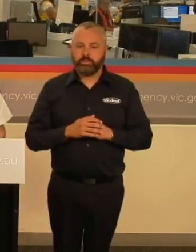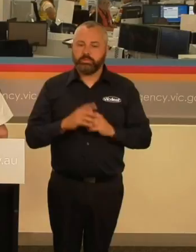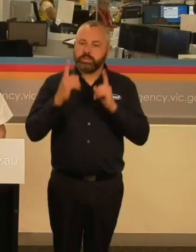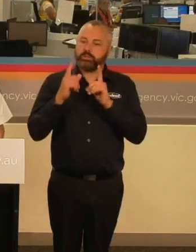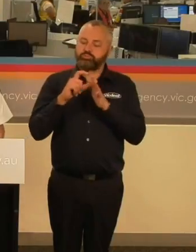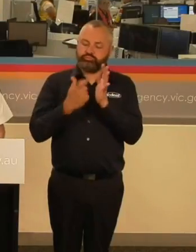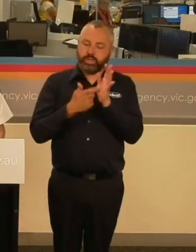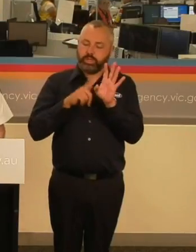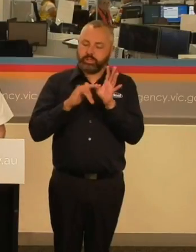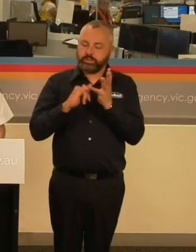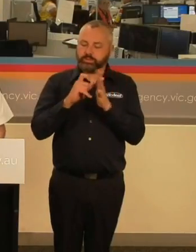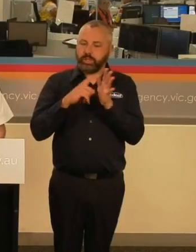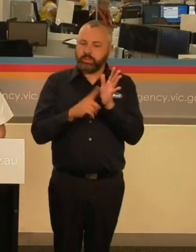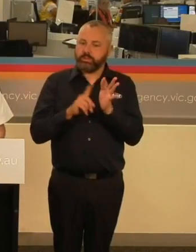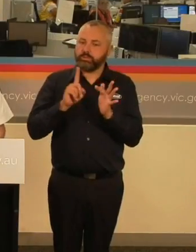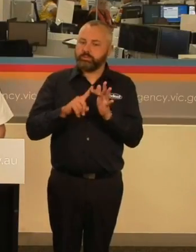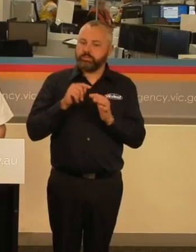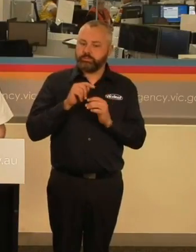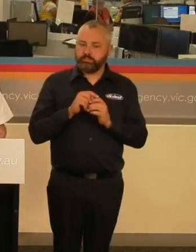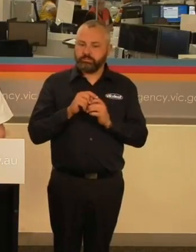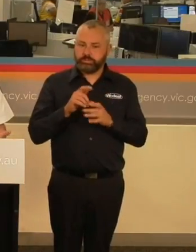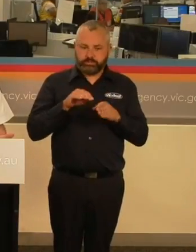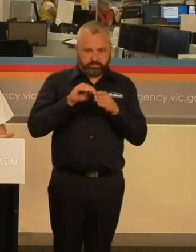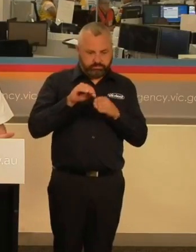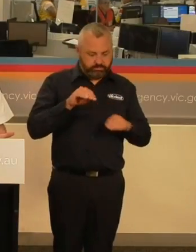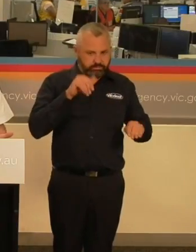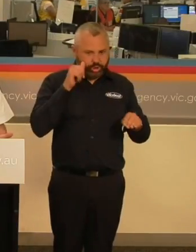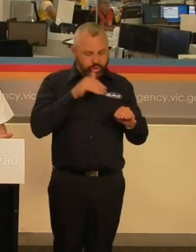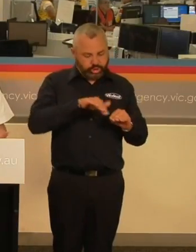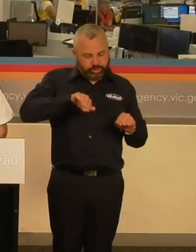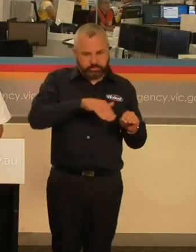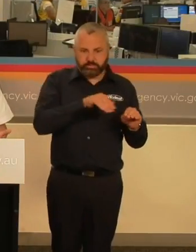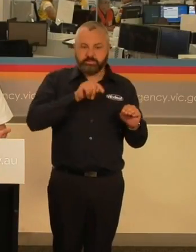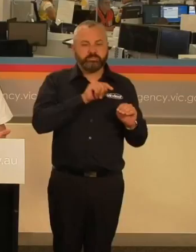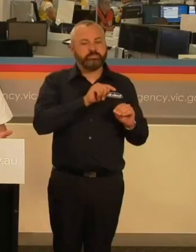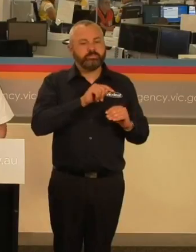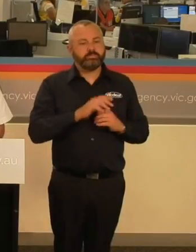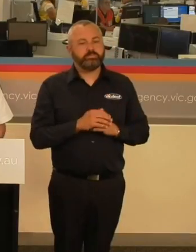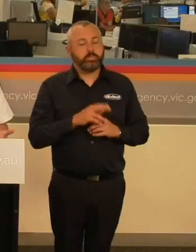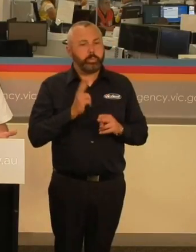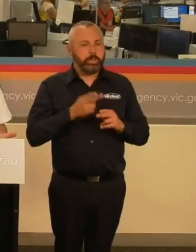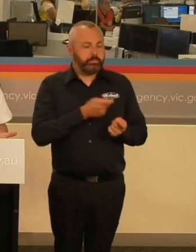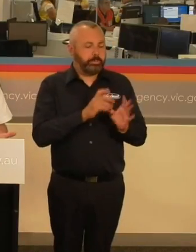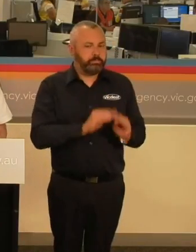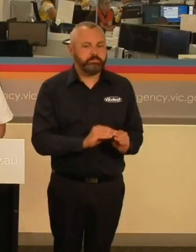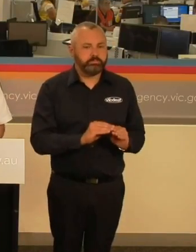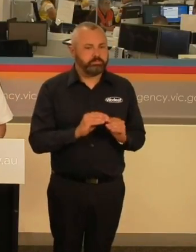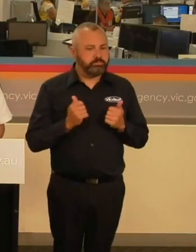just as I walked in brought under control so there has been success today and I always say you think about a firefighter on the back of a firetruck